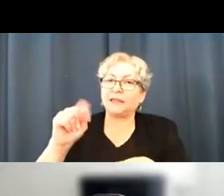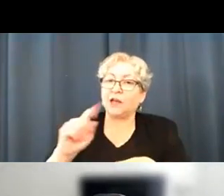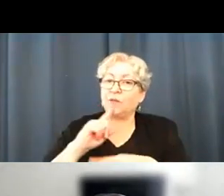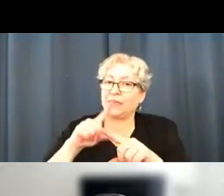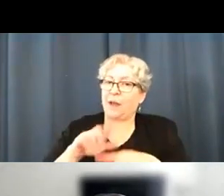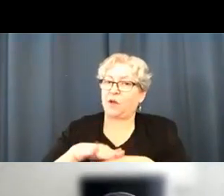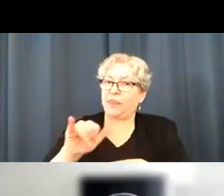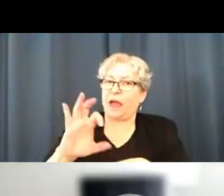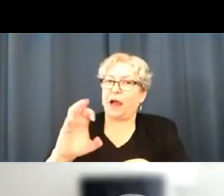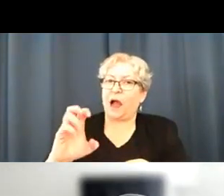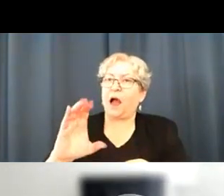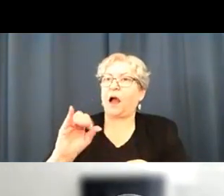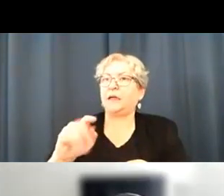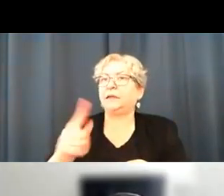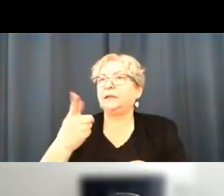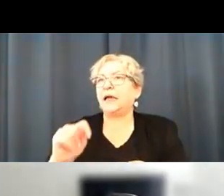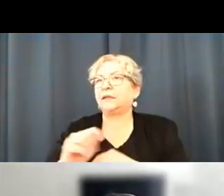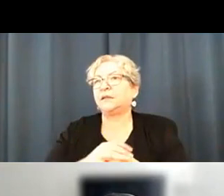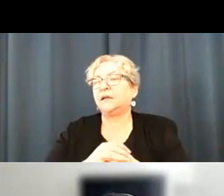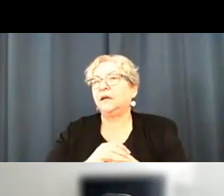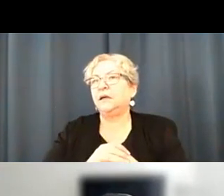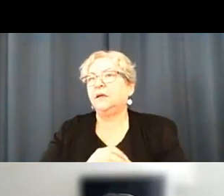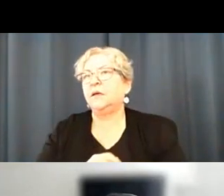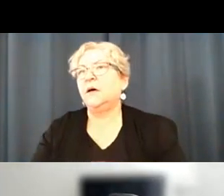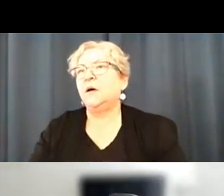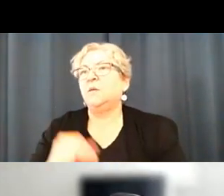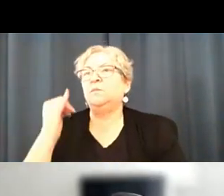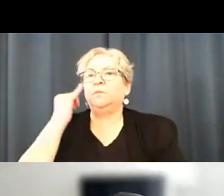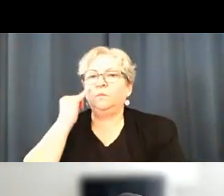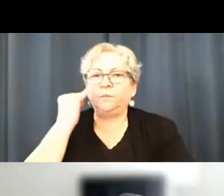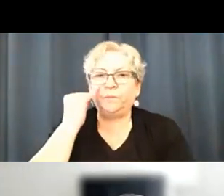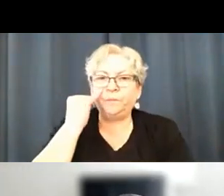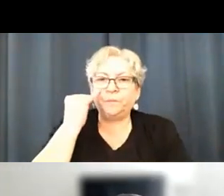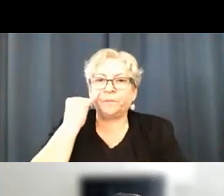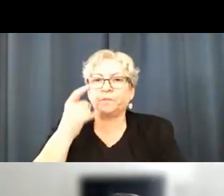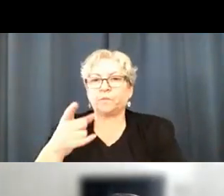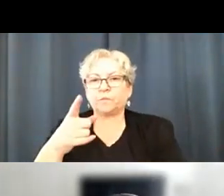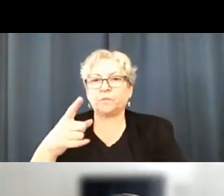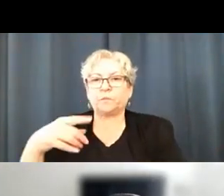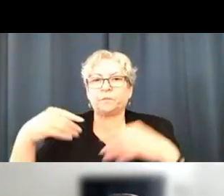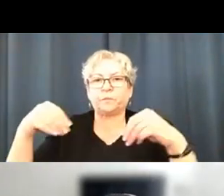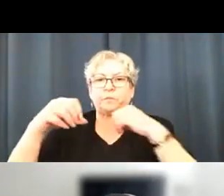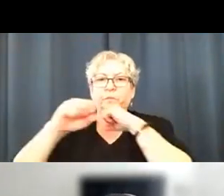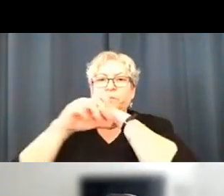So, for example, say you are a marketing person for a new drug